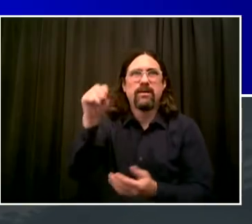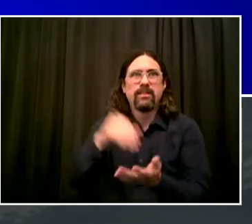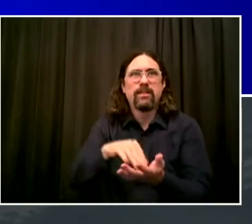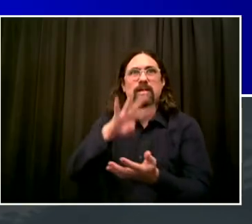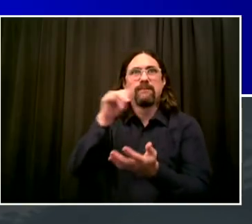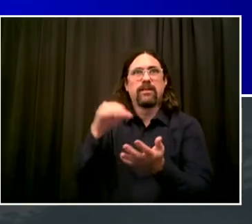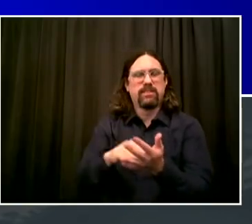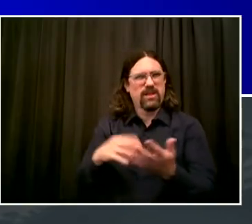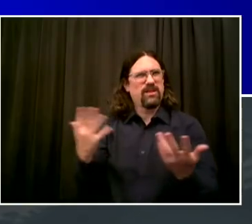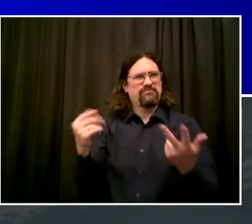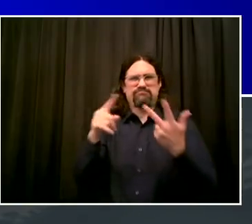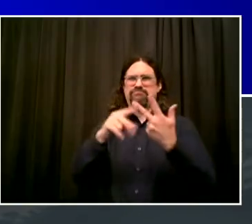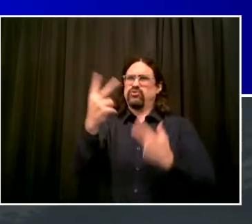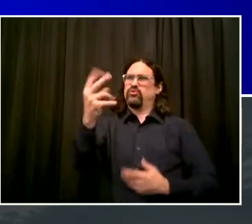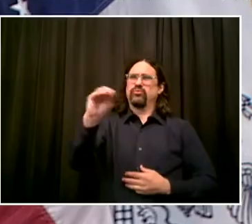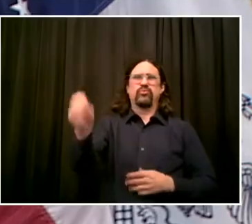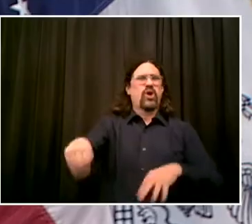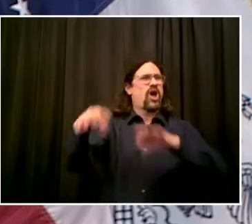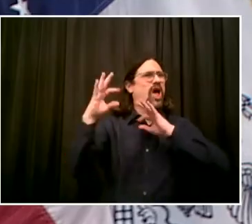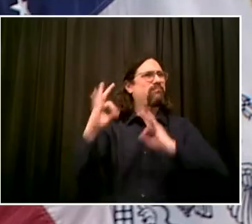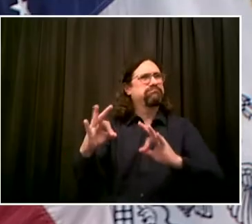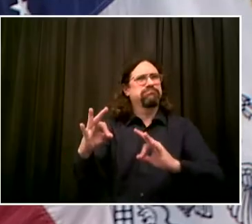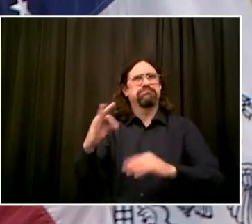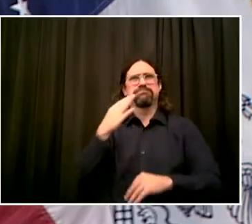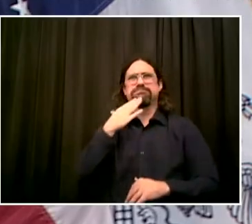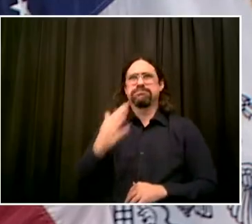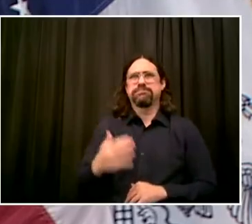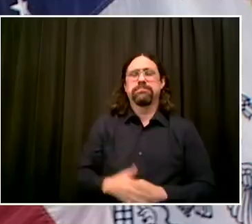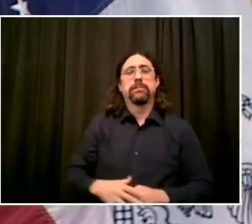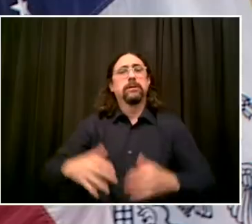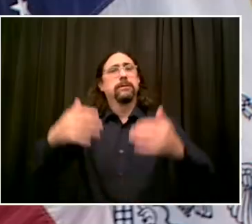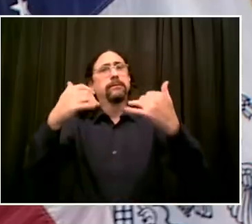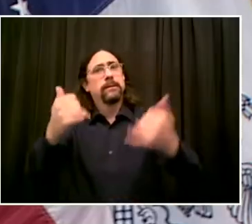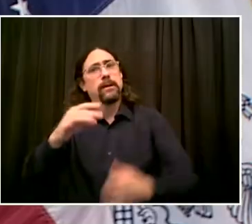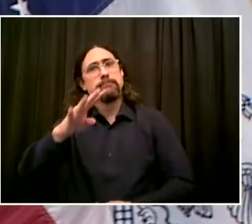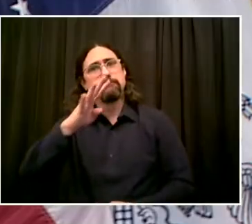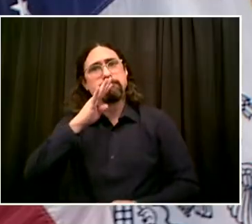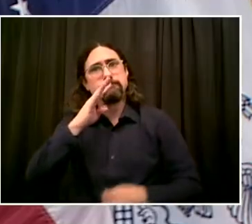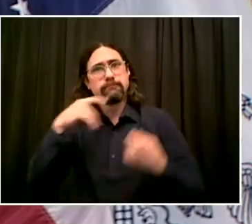THIS IS THE BIGGEST SAMPLE WE'VE EVER GOTTEN IN NEW YORK C. ITY THE THRESHOLD IS